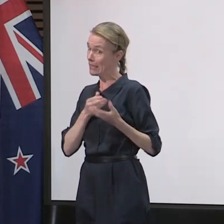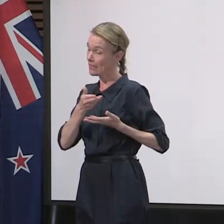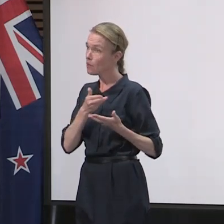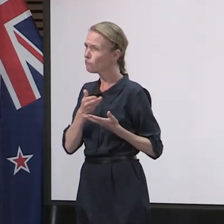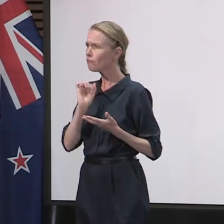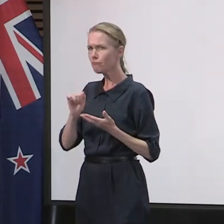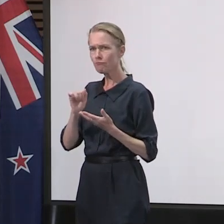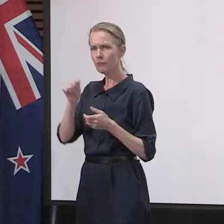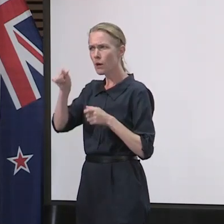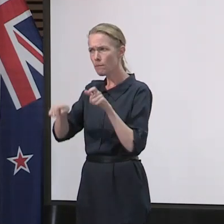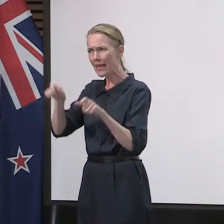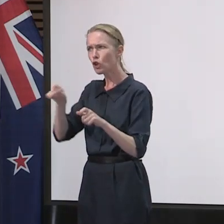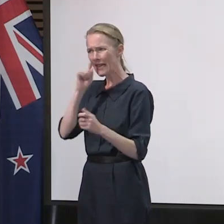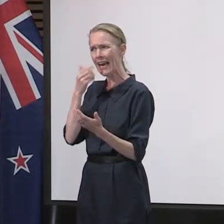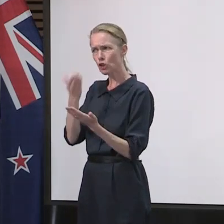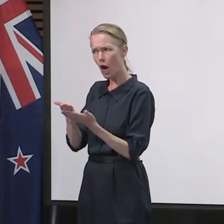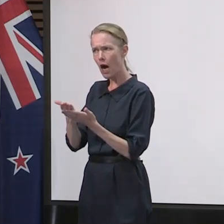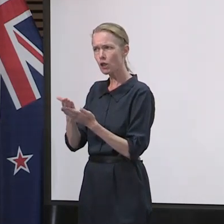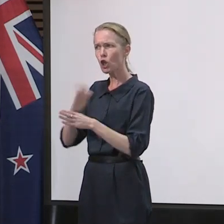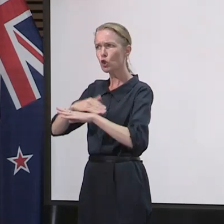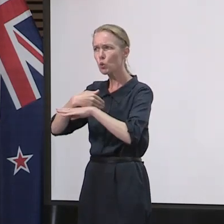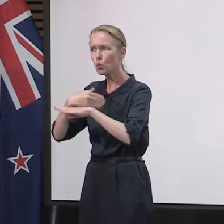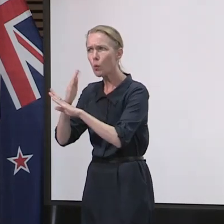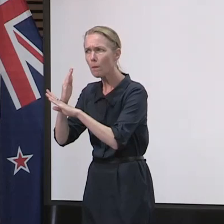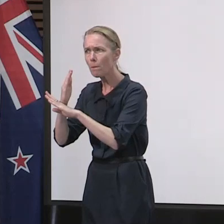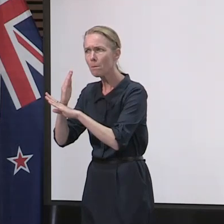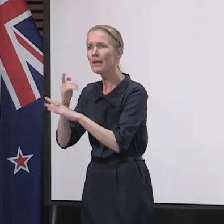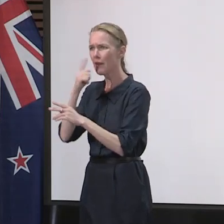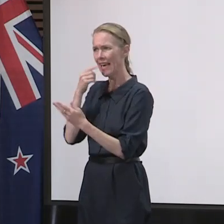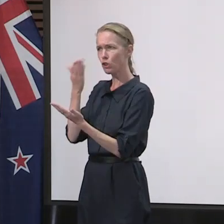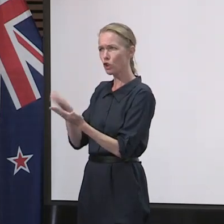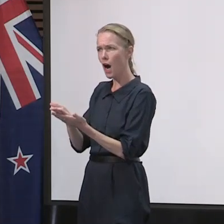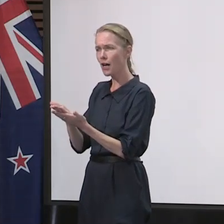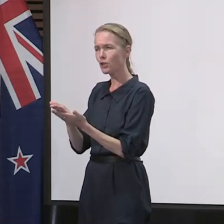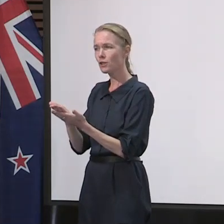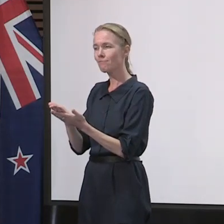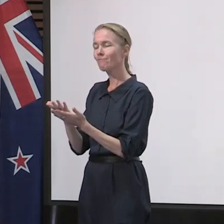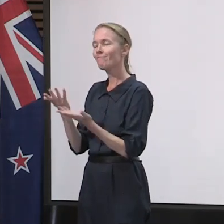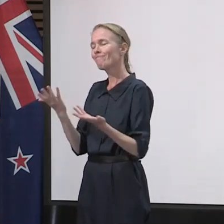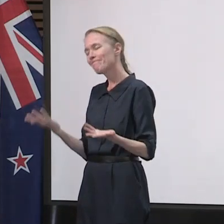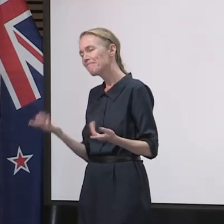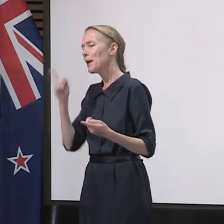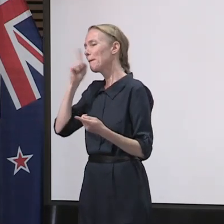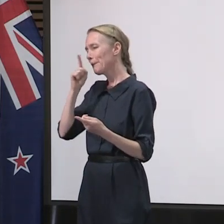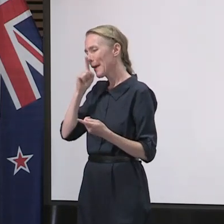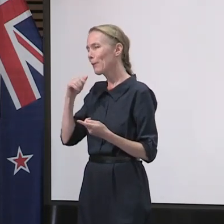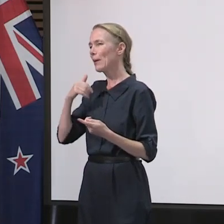on that very issue. Secondly, they're still able to charge a co-payment for a virtual consultation. It's not